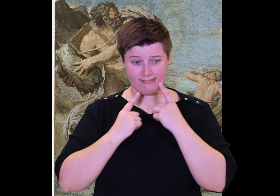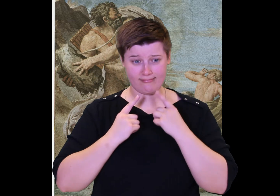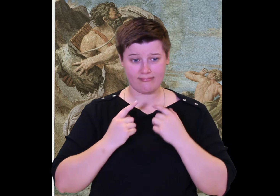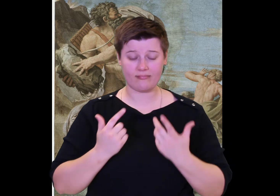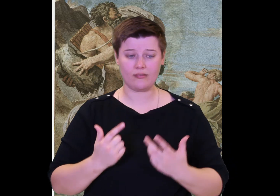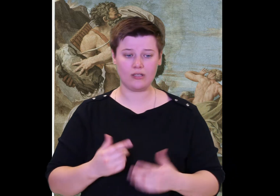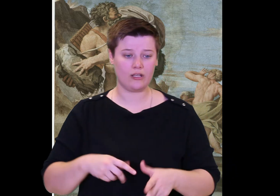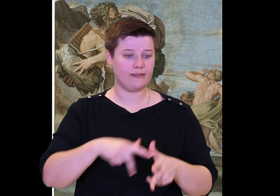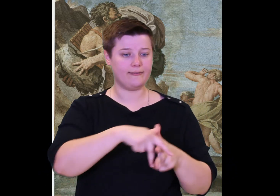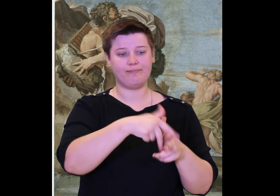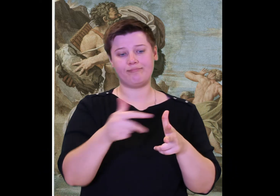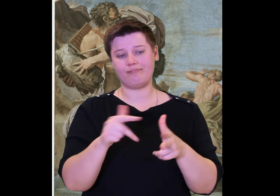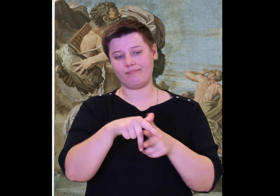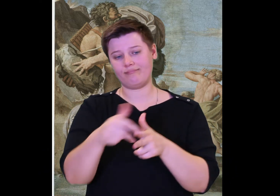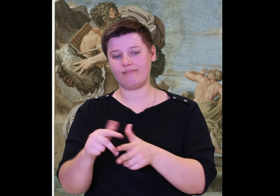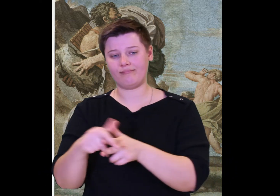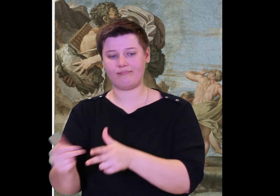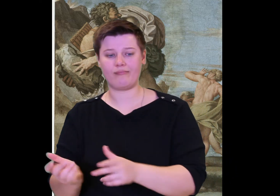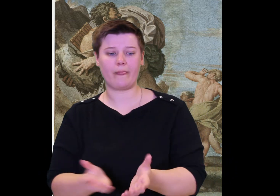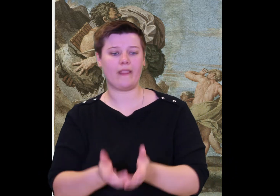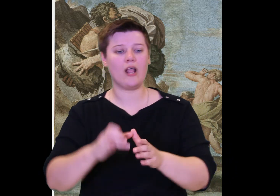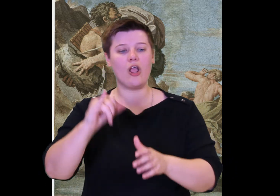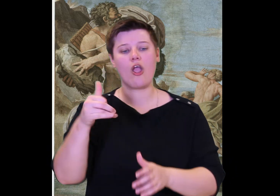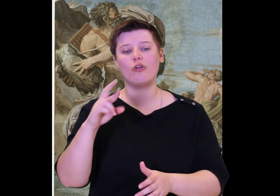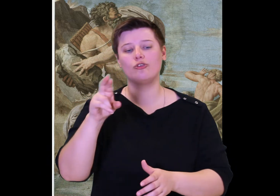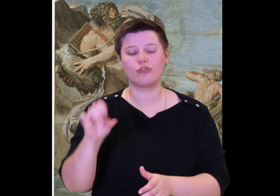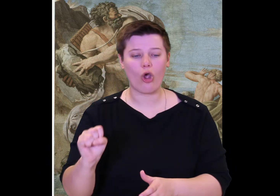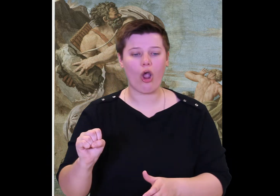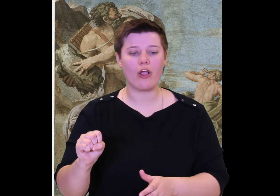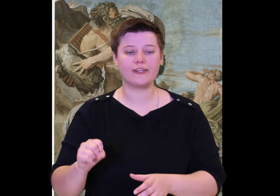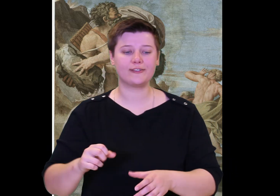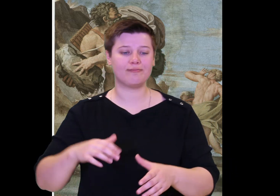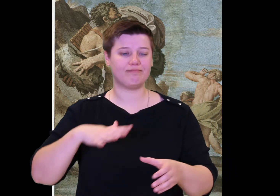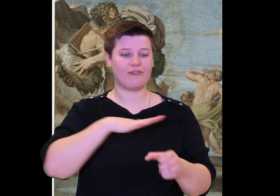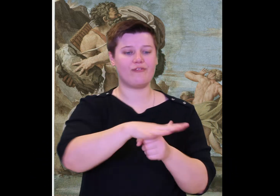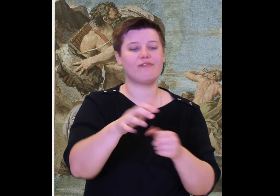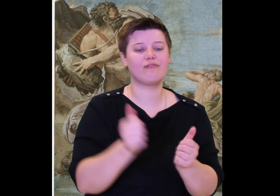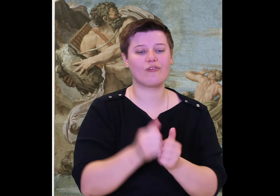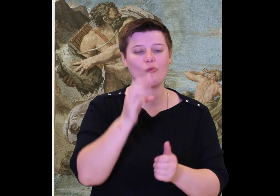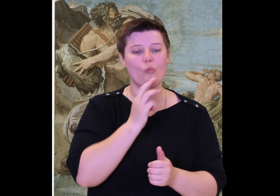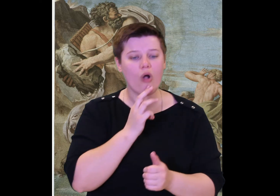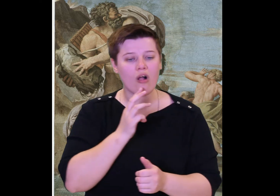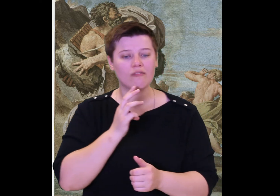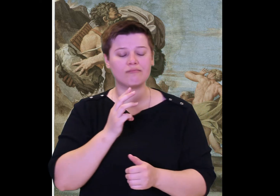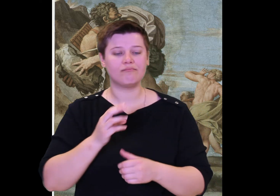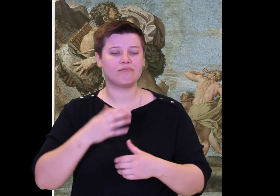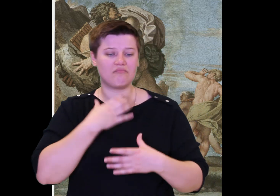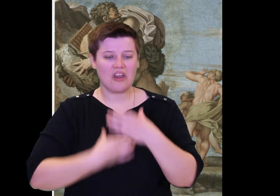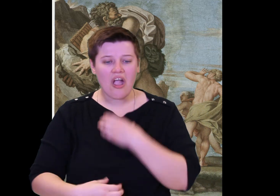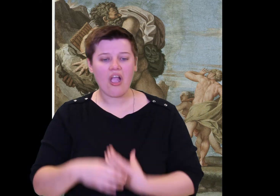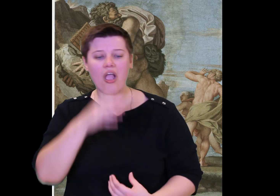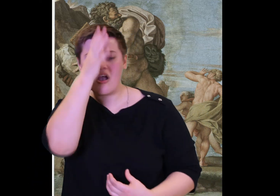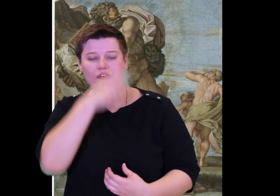ship back to the island of great Aeolus. They began to weep. We disembarked